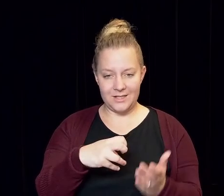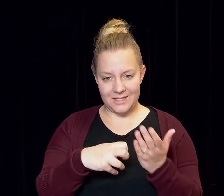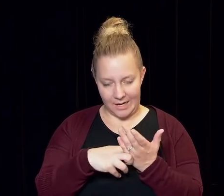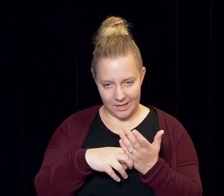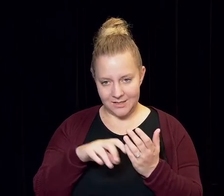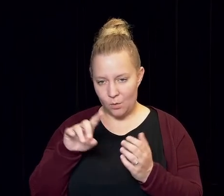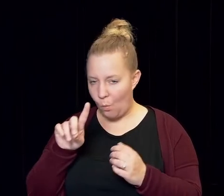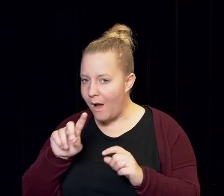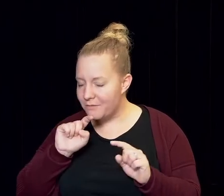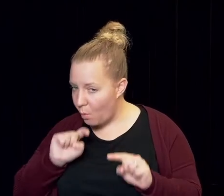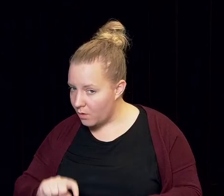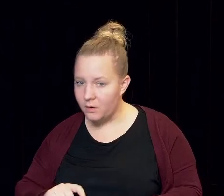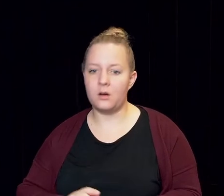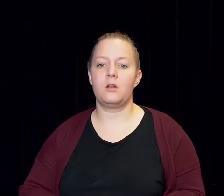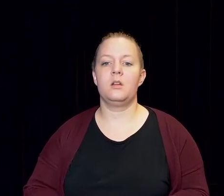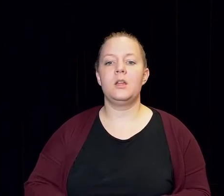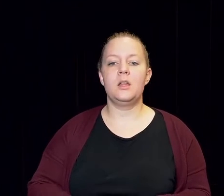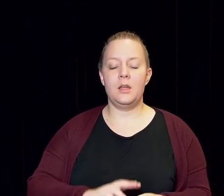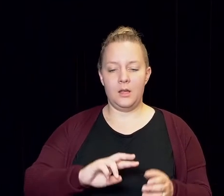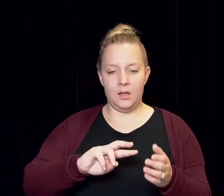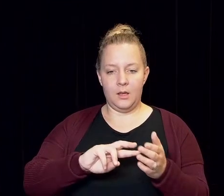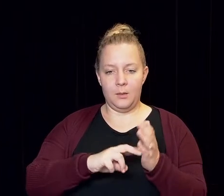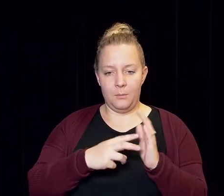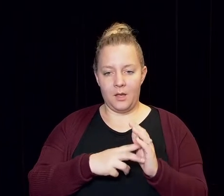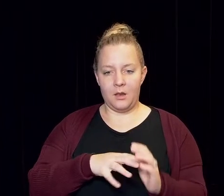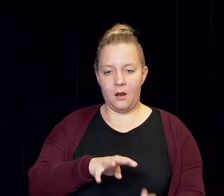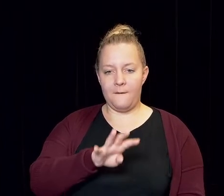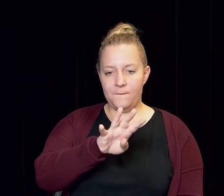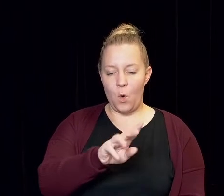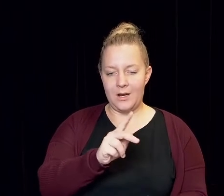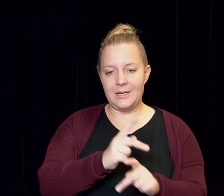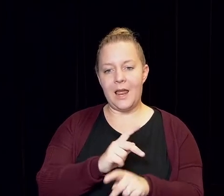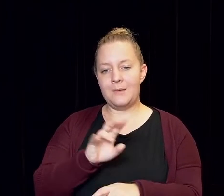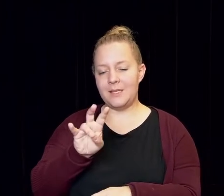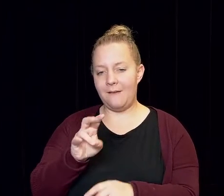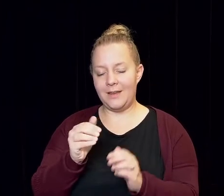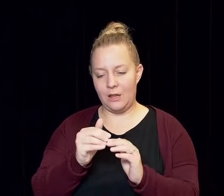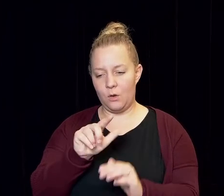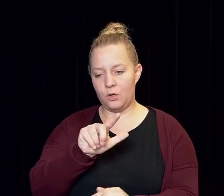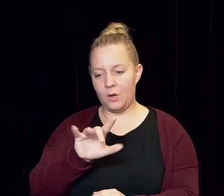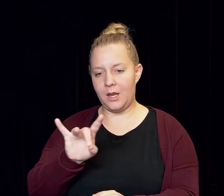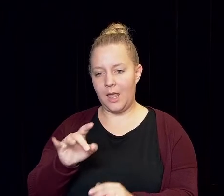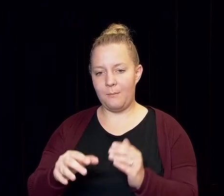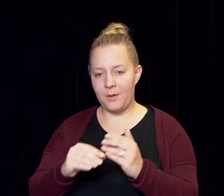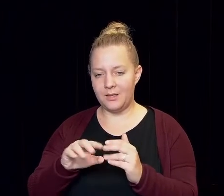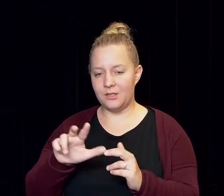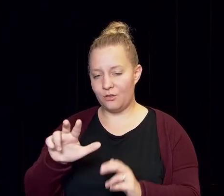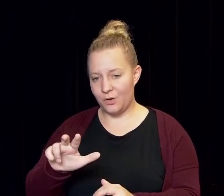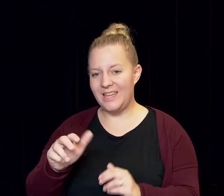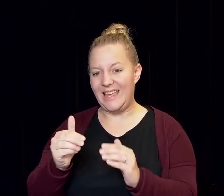instead I'm gonna take 4 times 7, you get 28 plus 3 more dollars is 31. And then